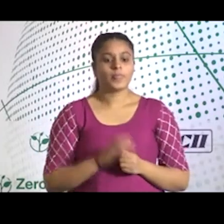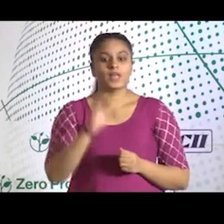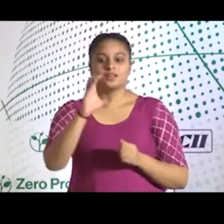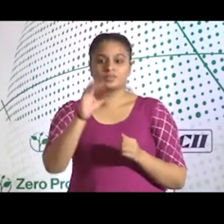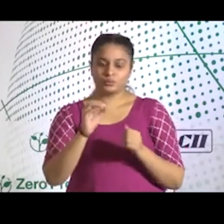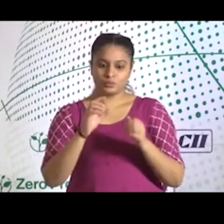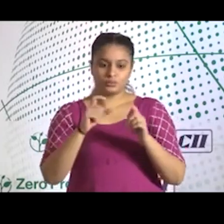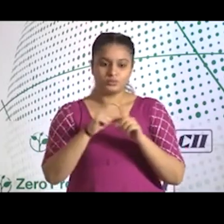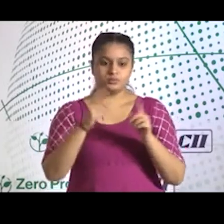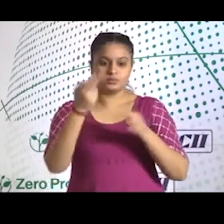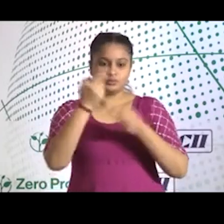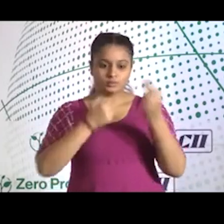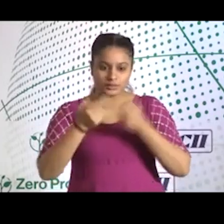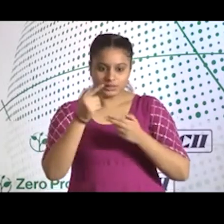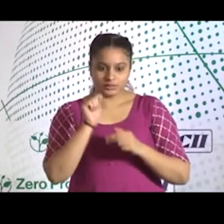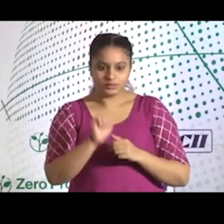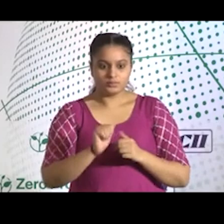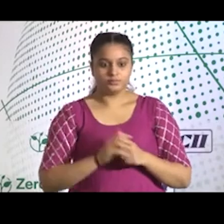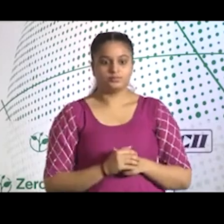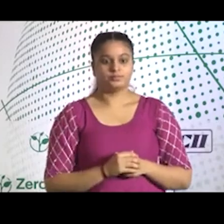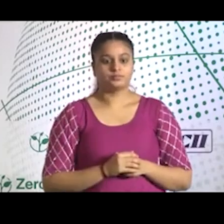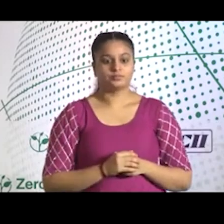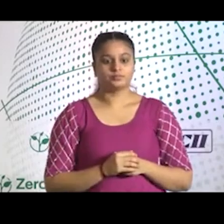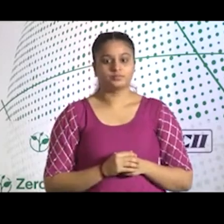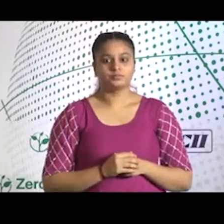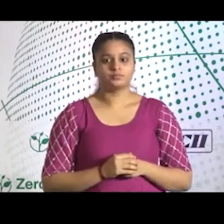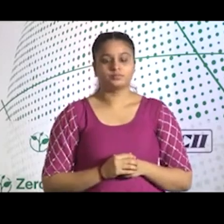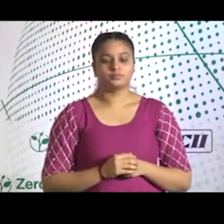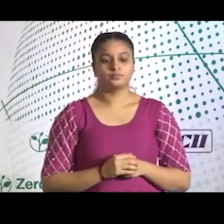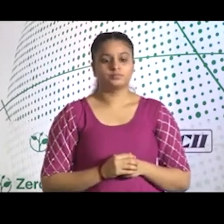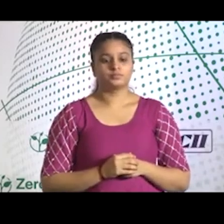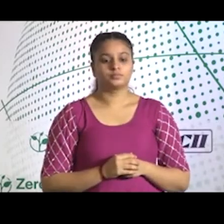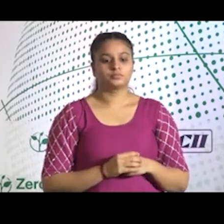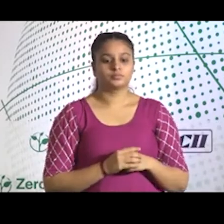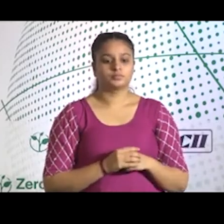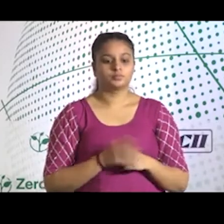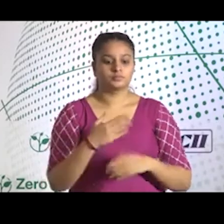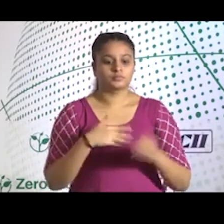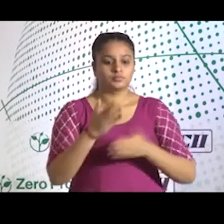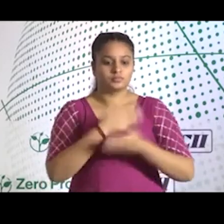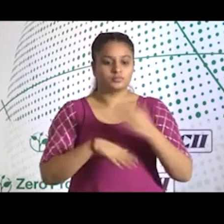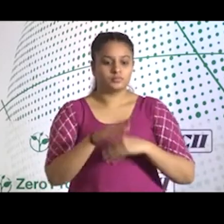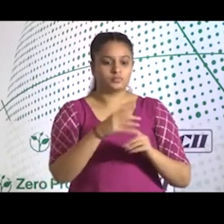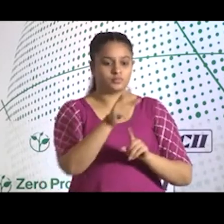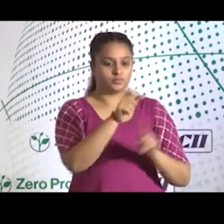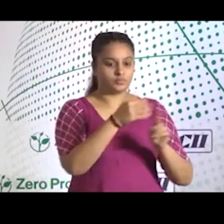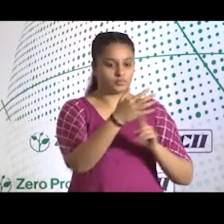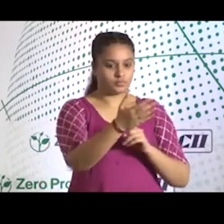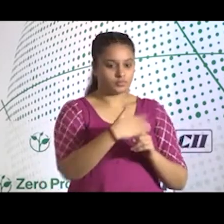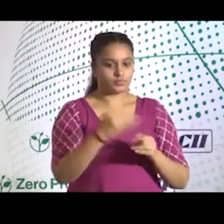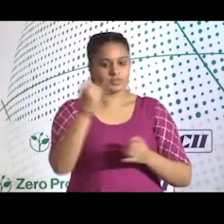So co-design means that users actually have a seat at the table. When we're brainstorming that idea thing, we're coming up with,